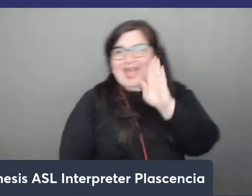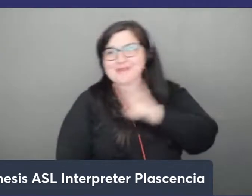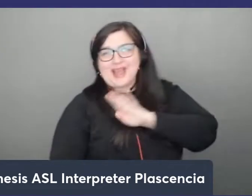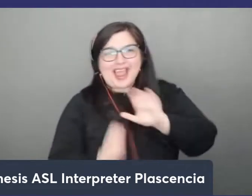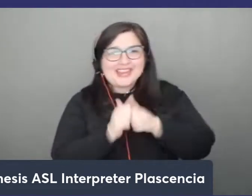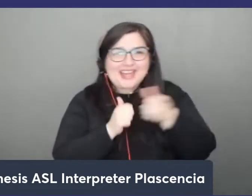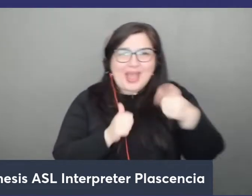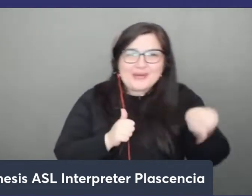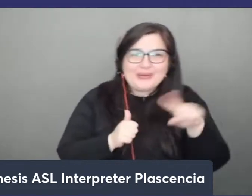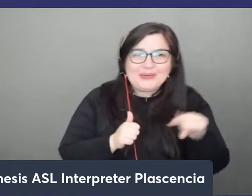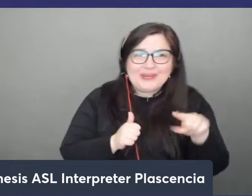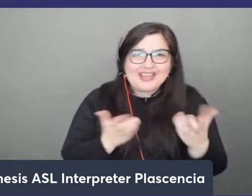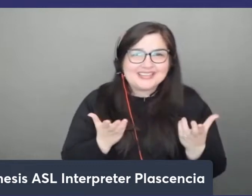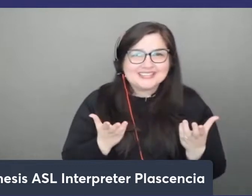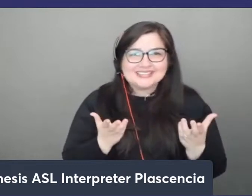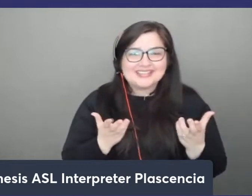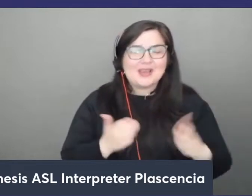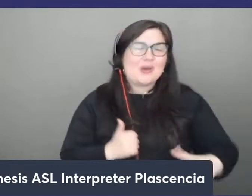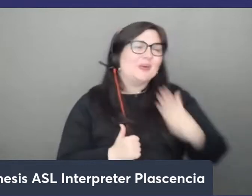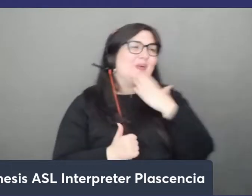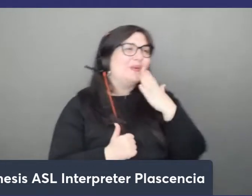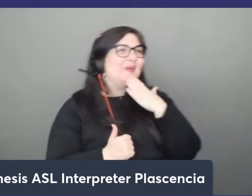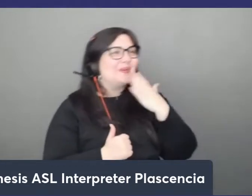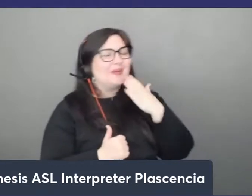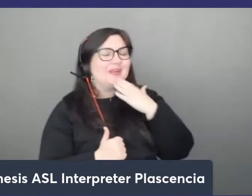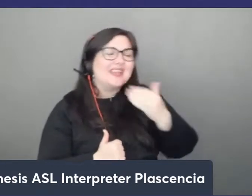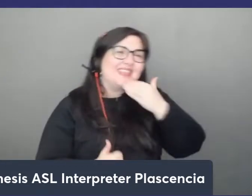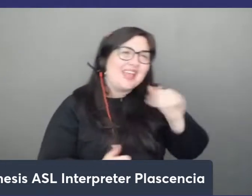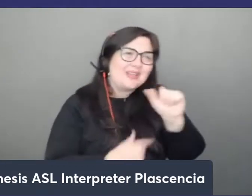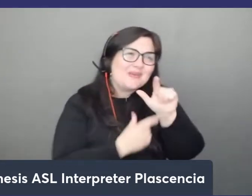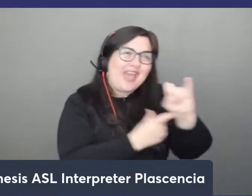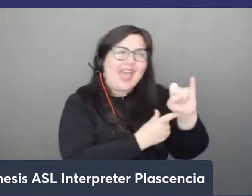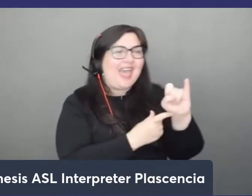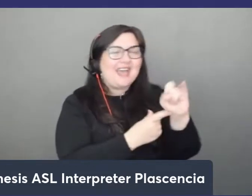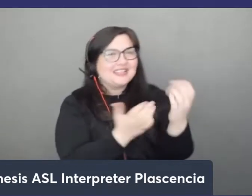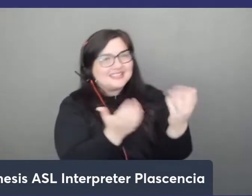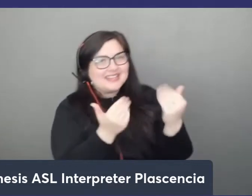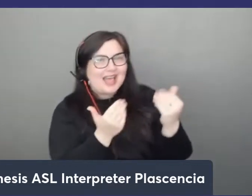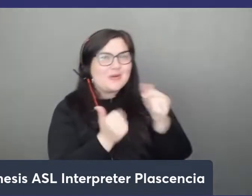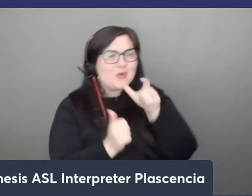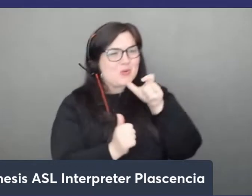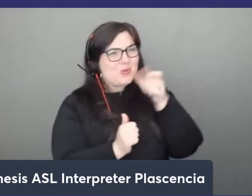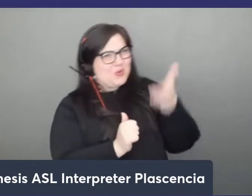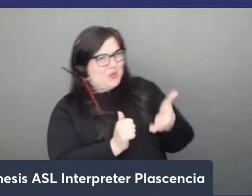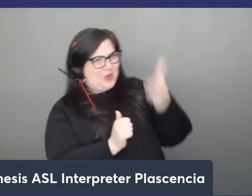Doing really, really well. Glad to have you here, Ali. Tell us a little bit about yourself. Who are you? Why are you here?